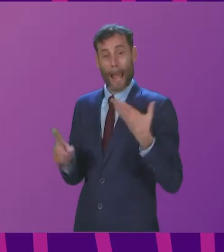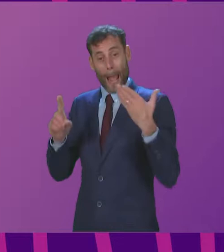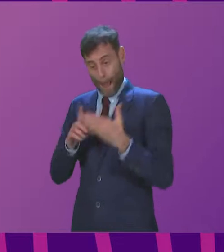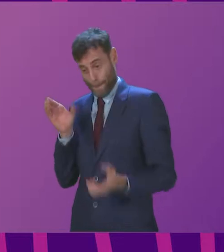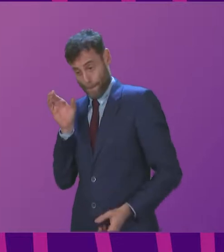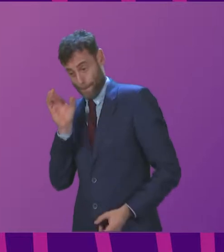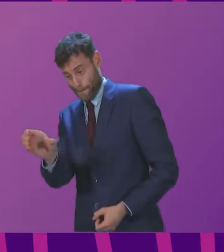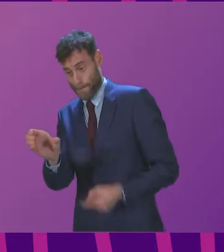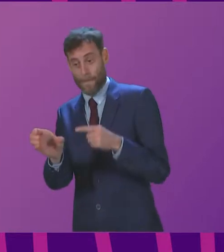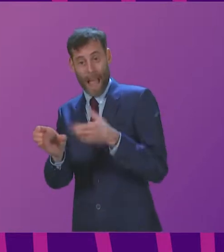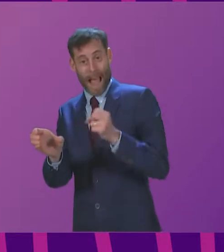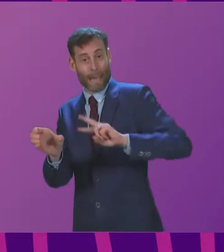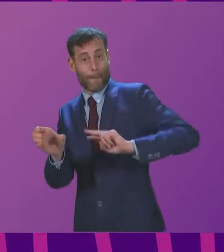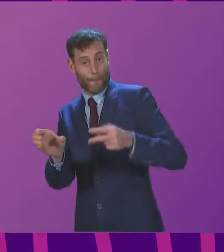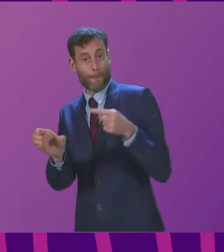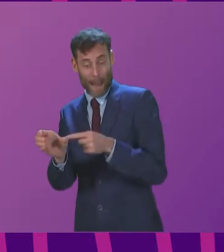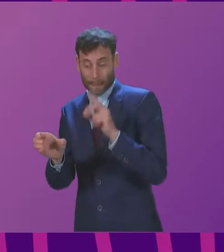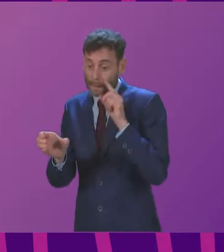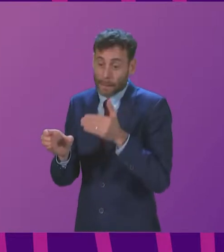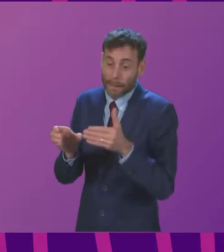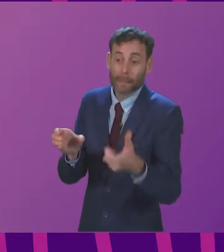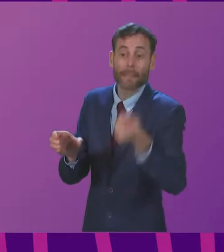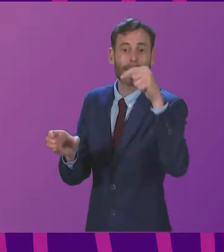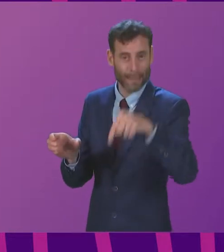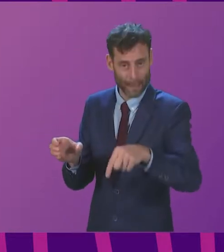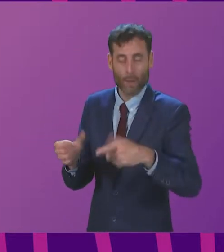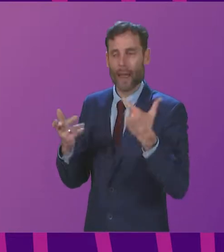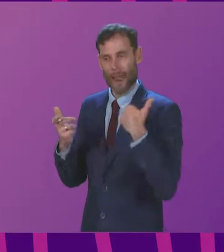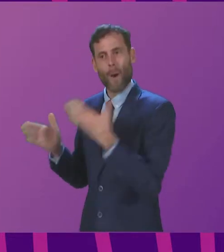the country would be in an even more difficult situation with the virus than we already are.